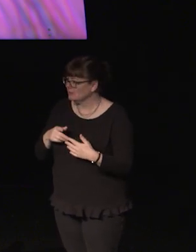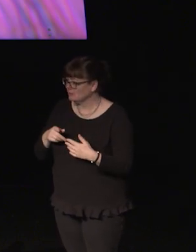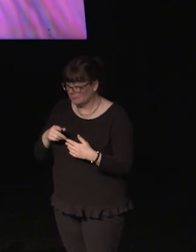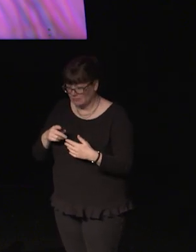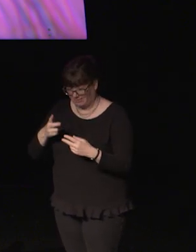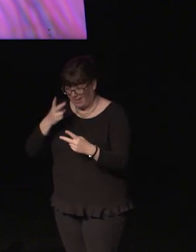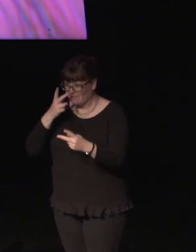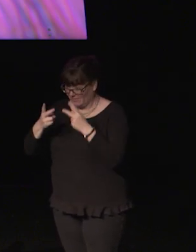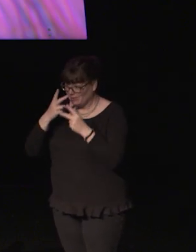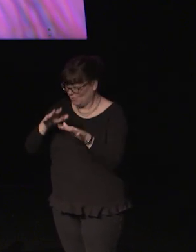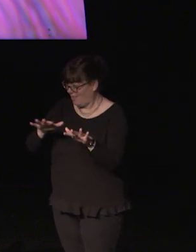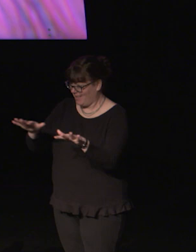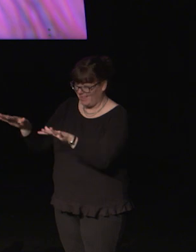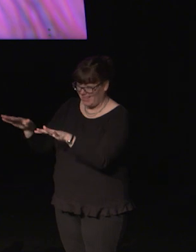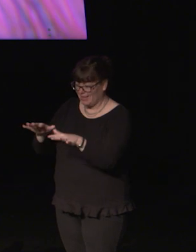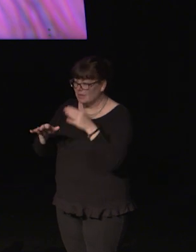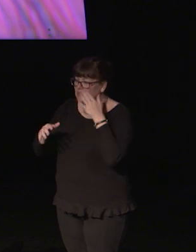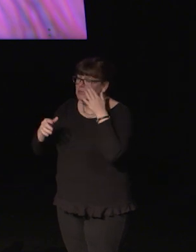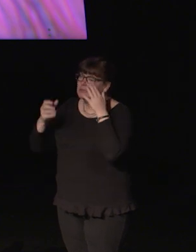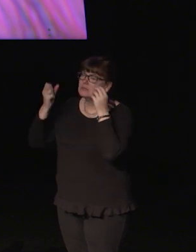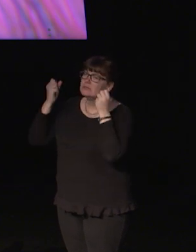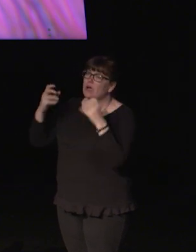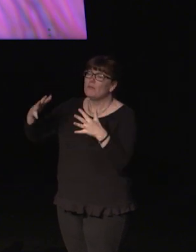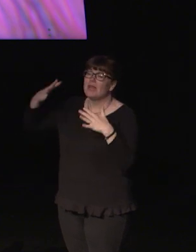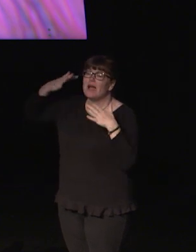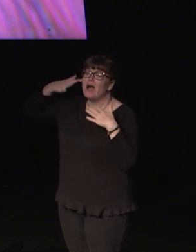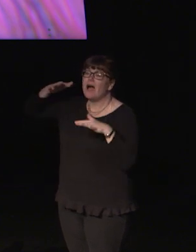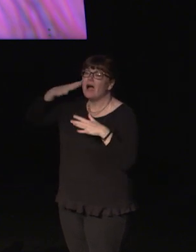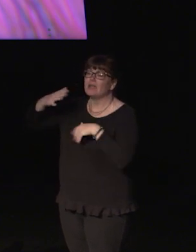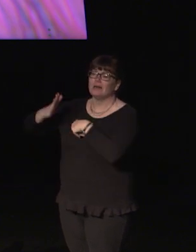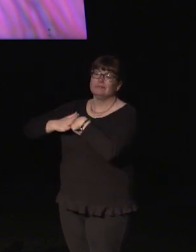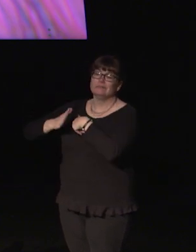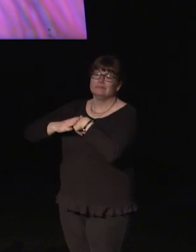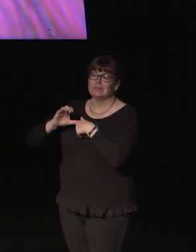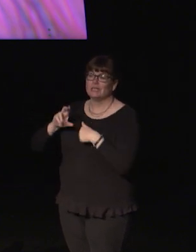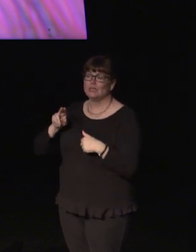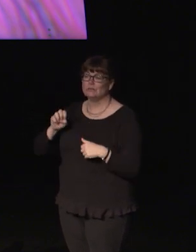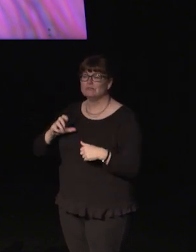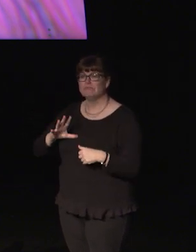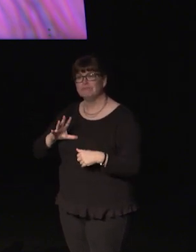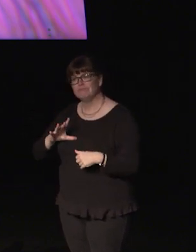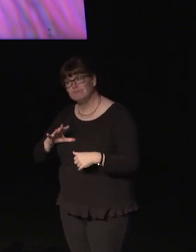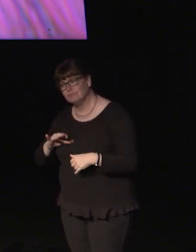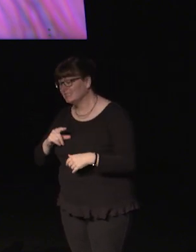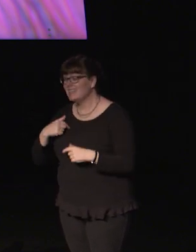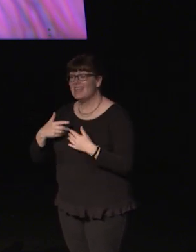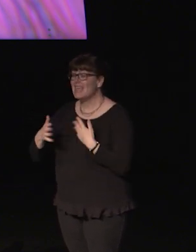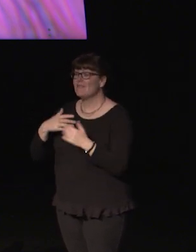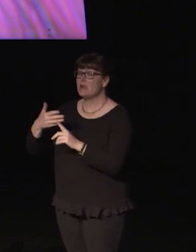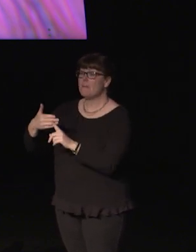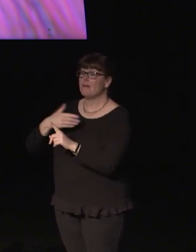but you have so many audio cues that they do well. So I can tell even before they come on the screen.